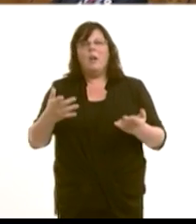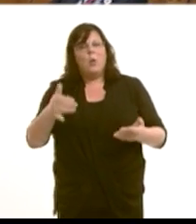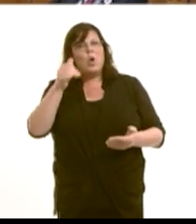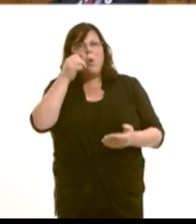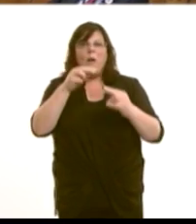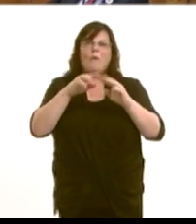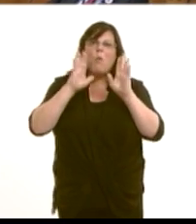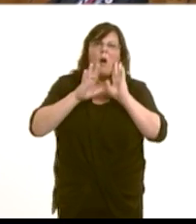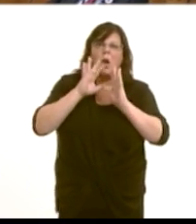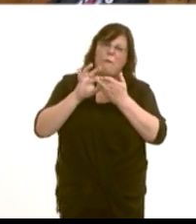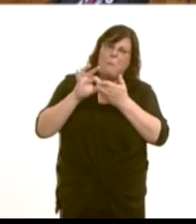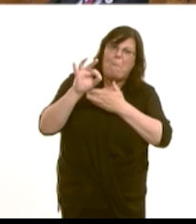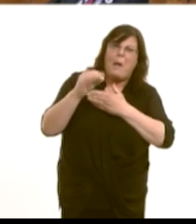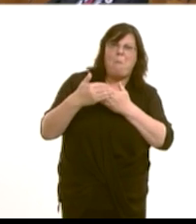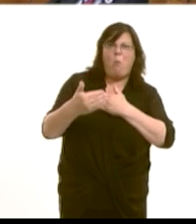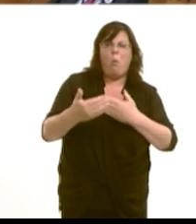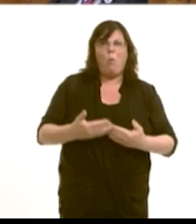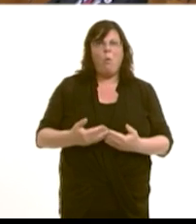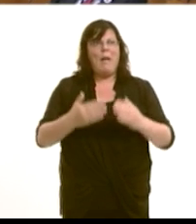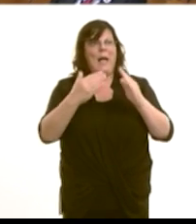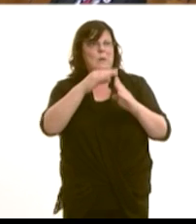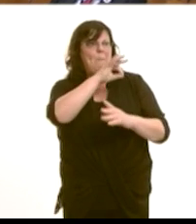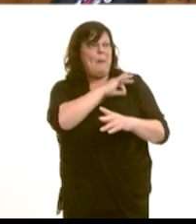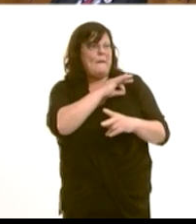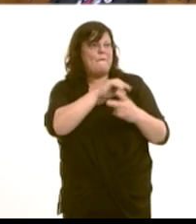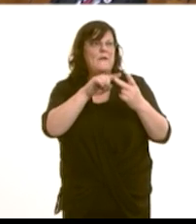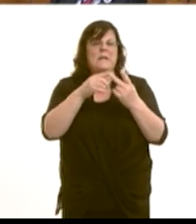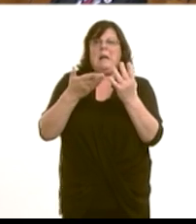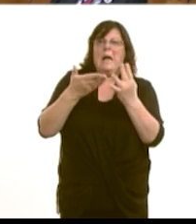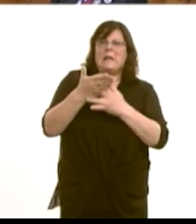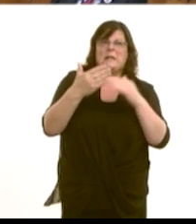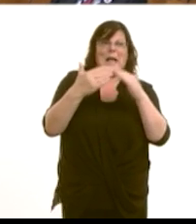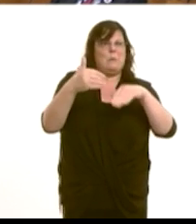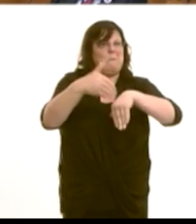pay. If it comes to housing benefit, if it comes to access to housing, if it means getting